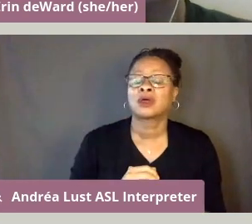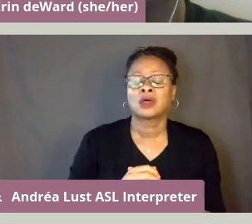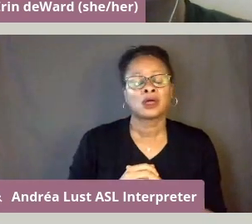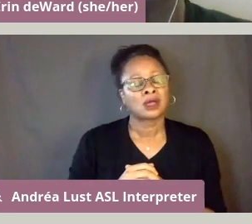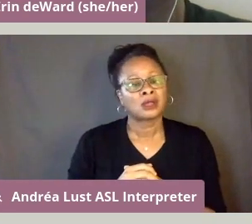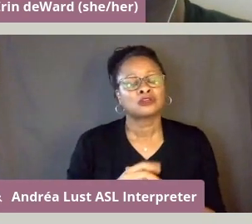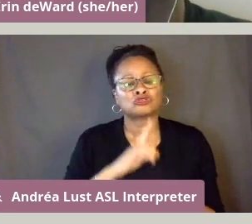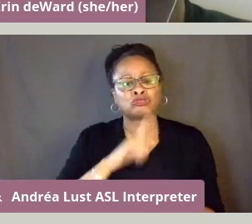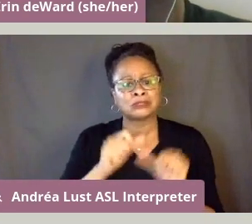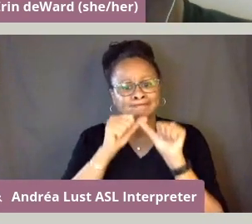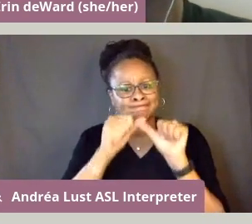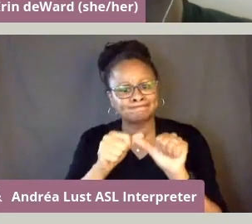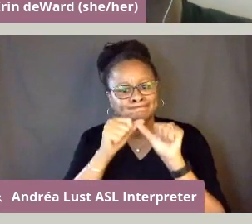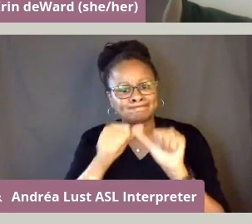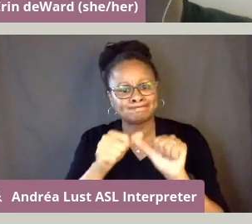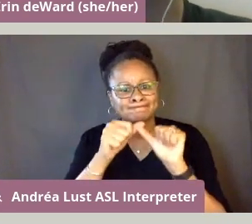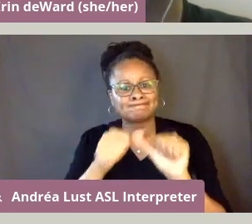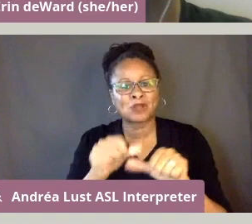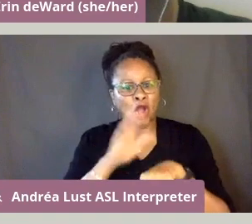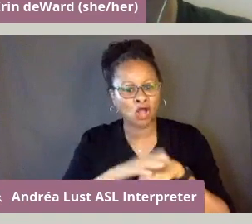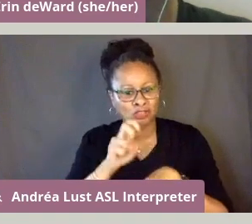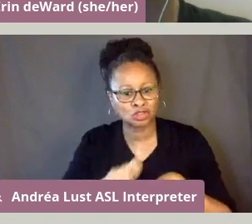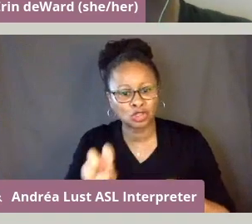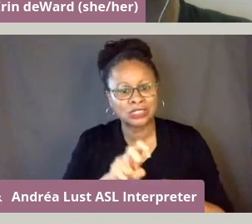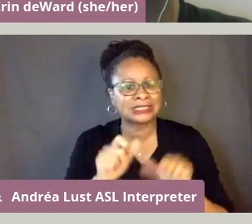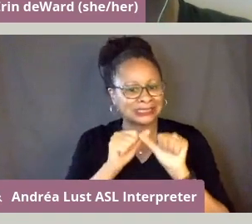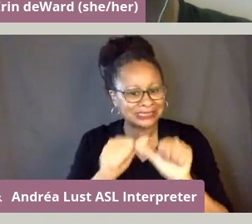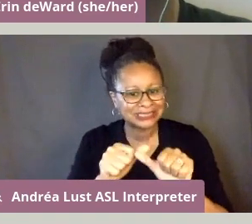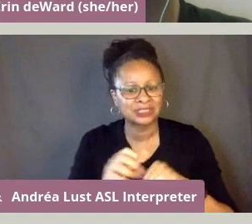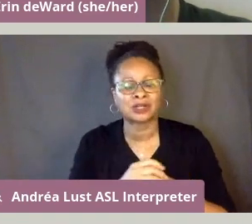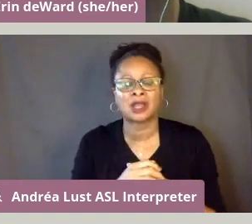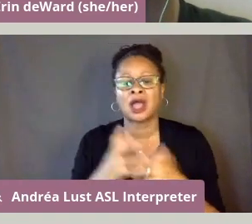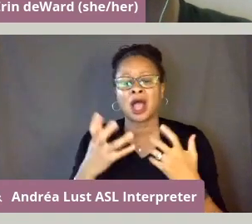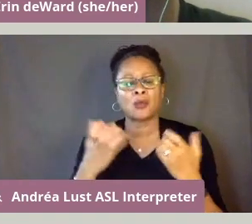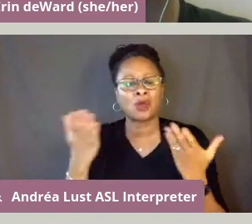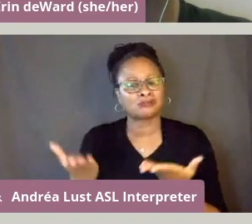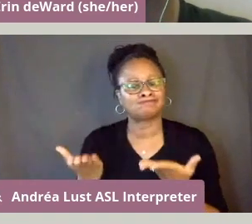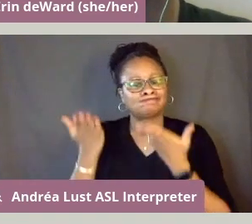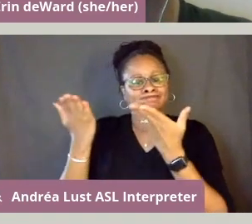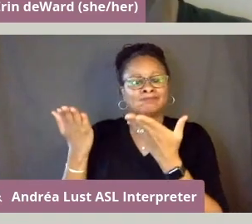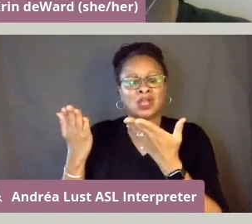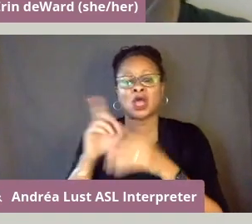keep going, right, keep going on the journey. I want to lift up question number two